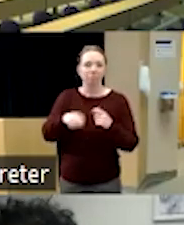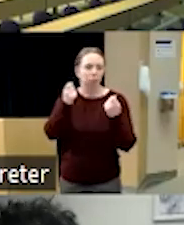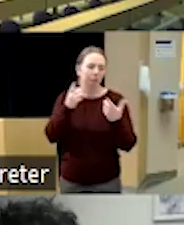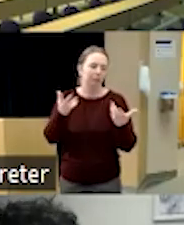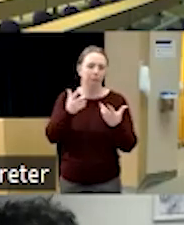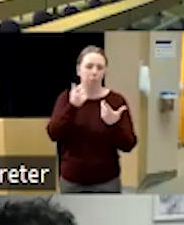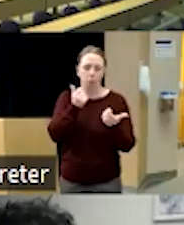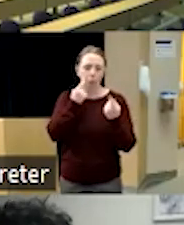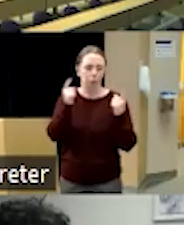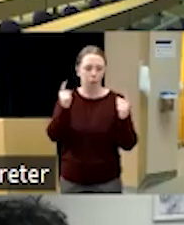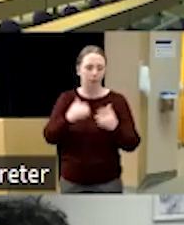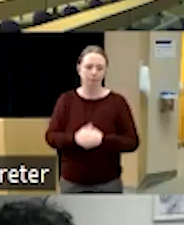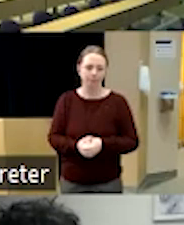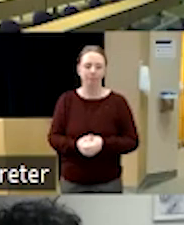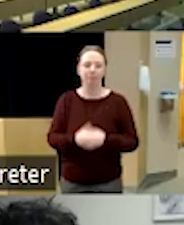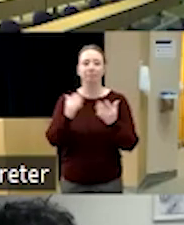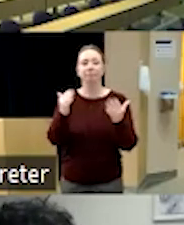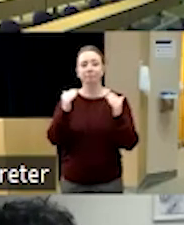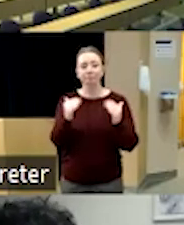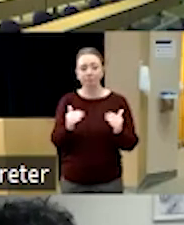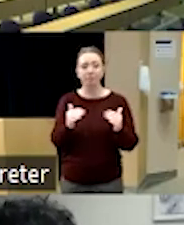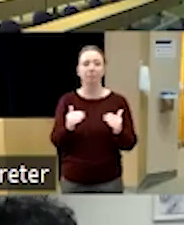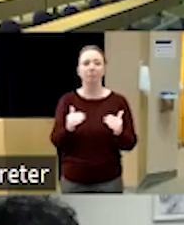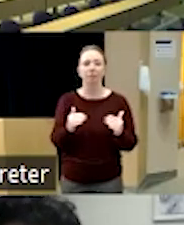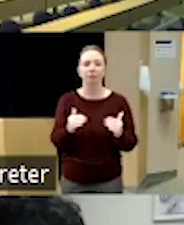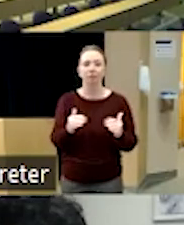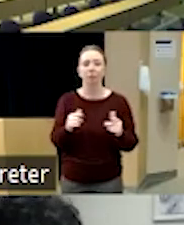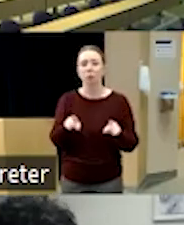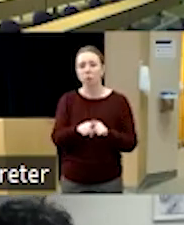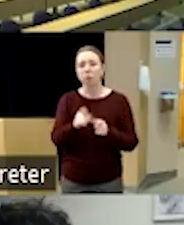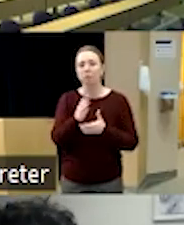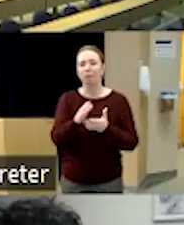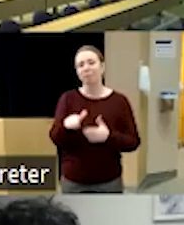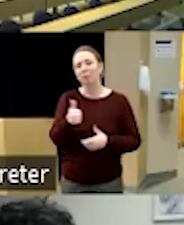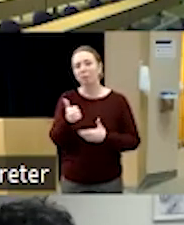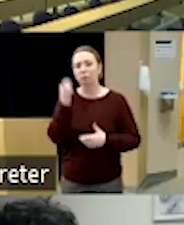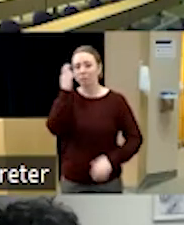um there's some relative contraindications um if patients have a pure biological concept